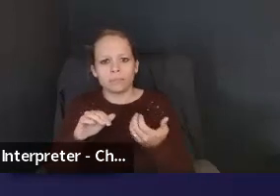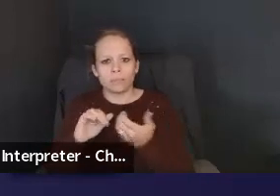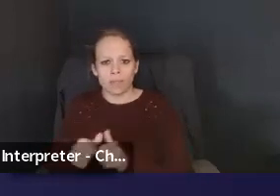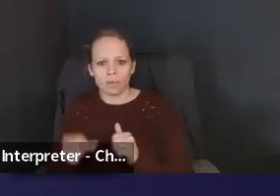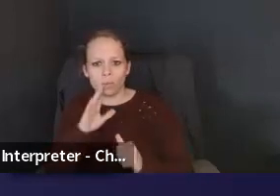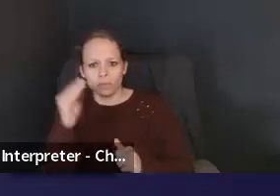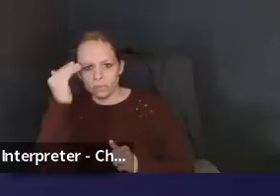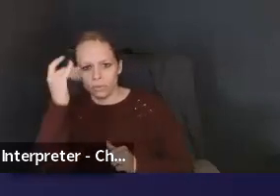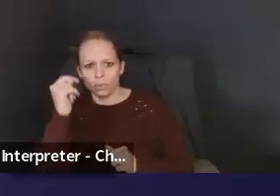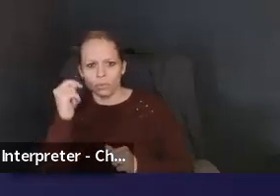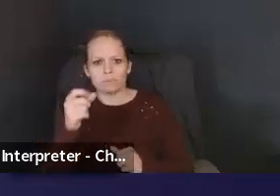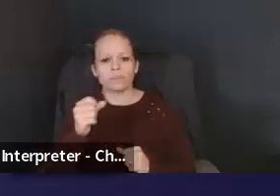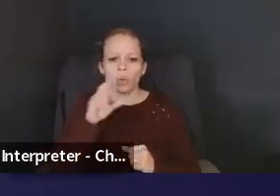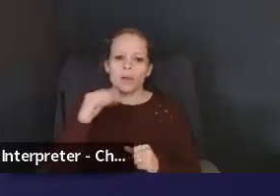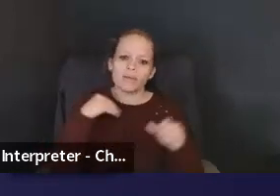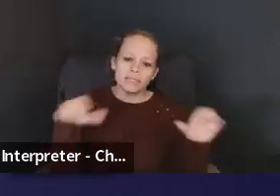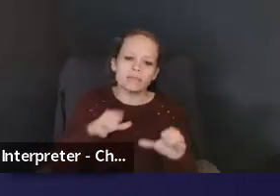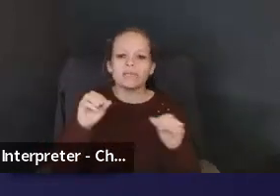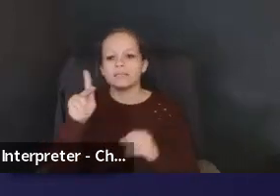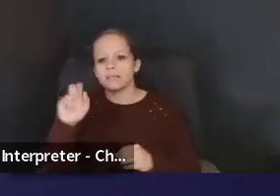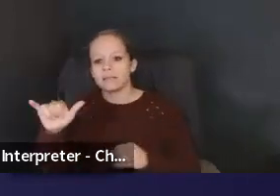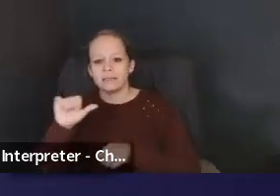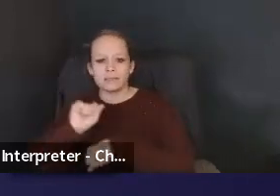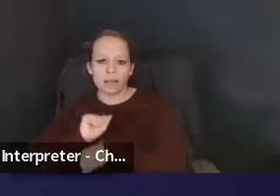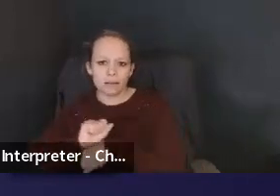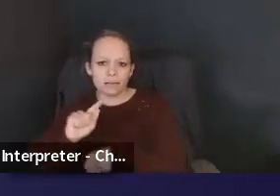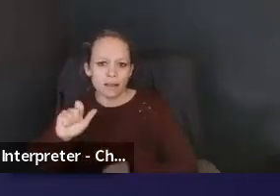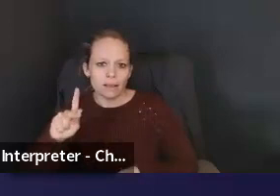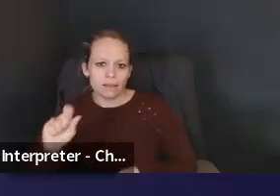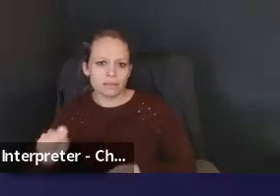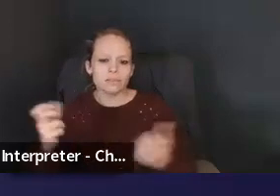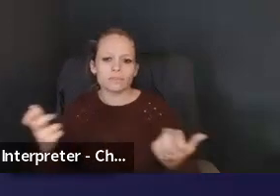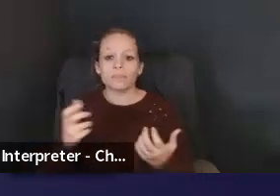sketch out everything. And this is the guiding question, what are we going to do from the day